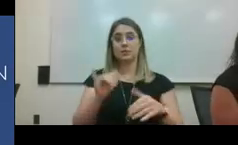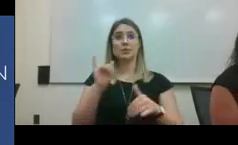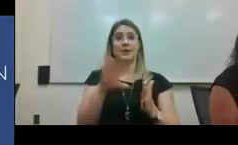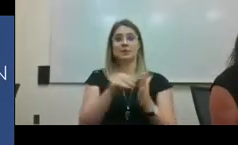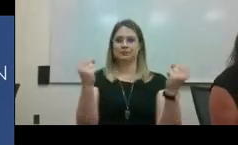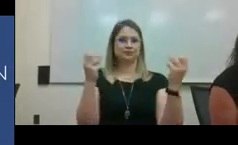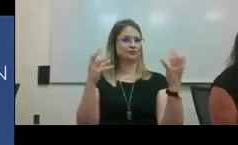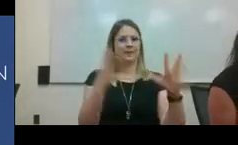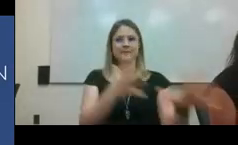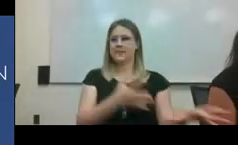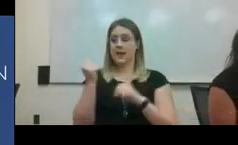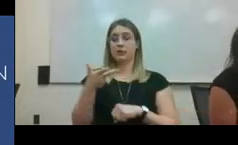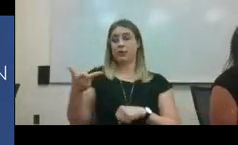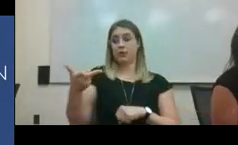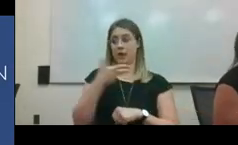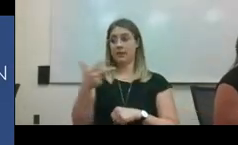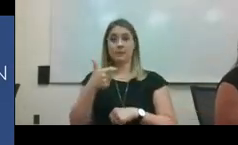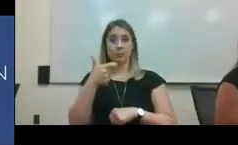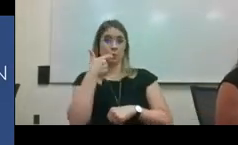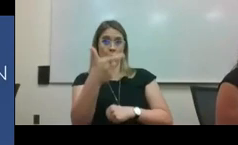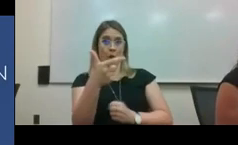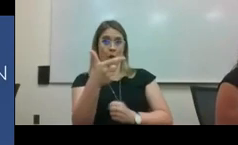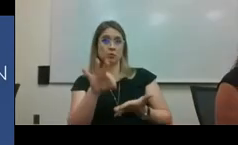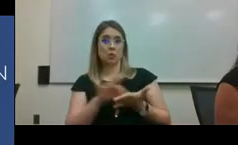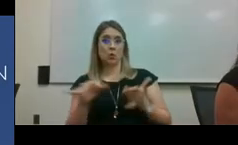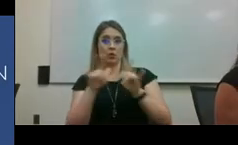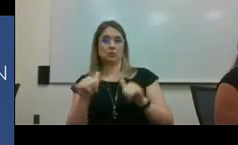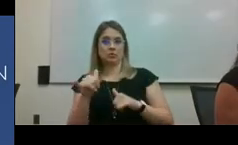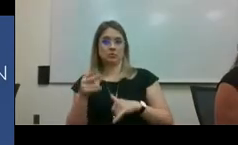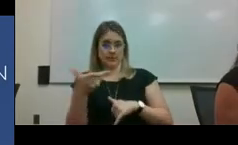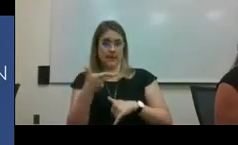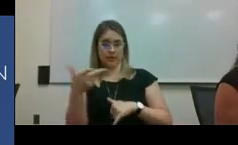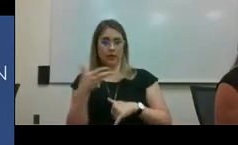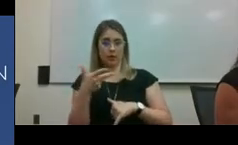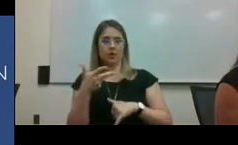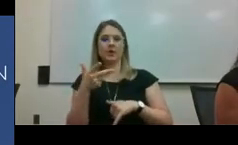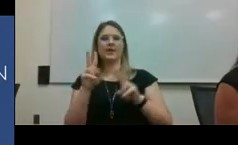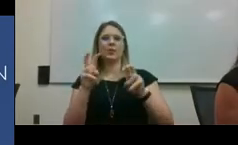all three of them would watch it and score it together. And then we would overwrite that old test